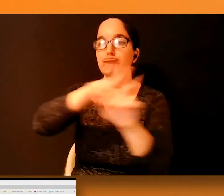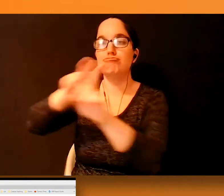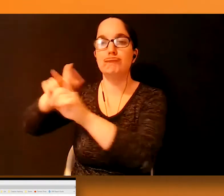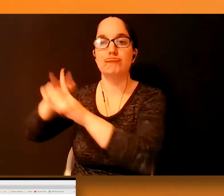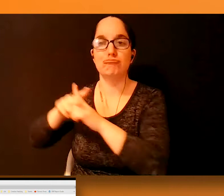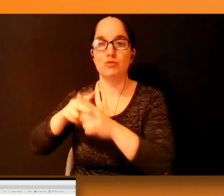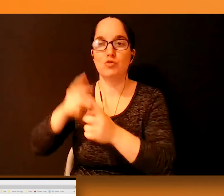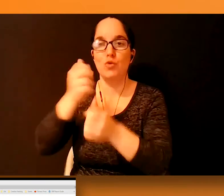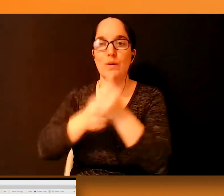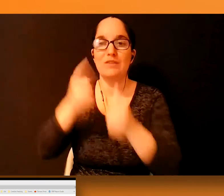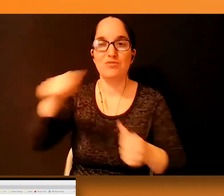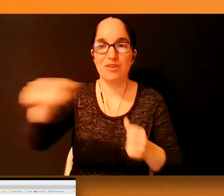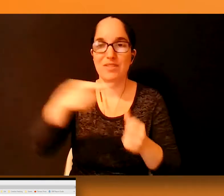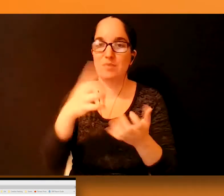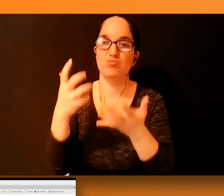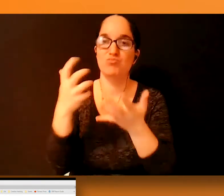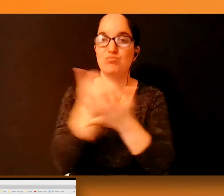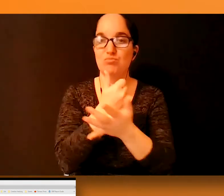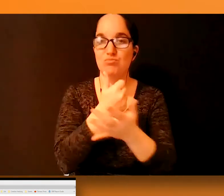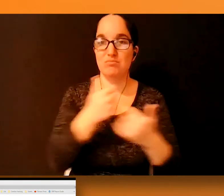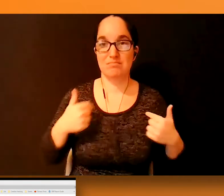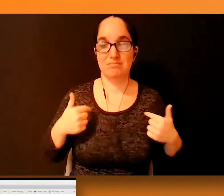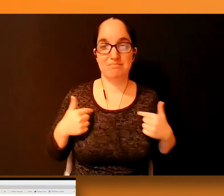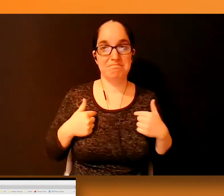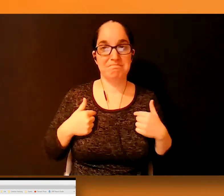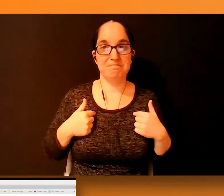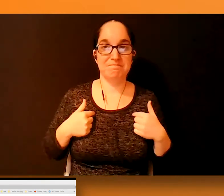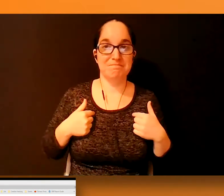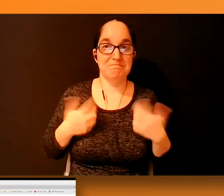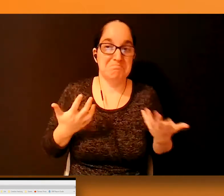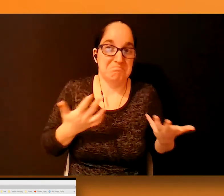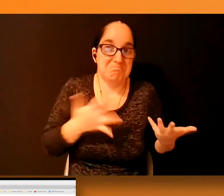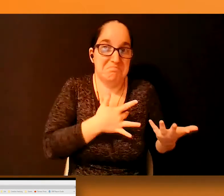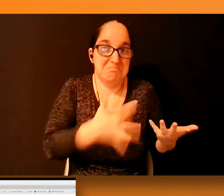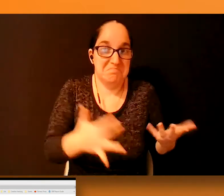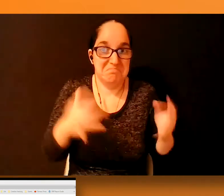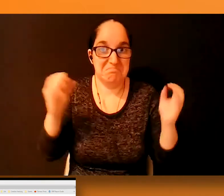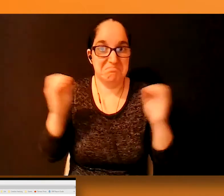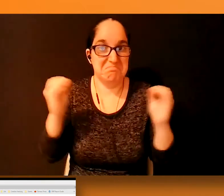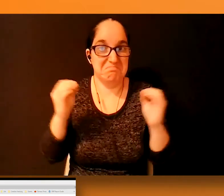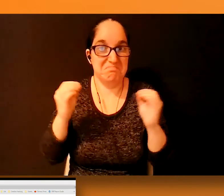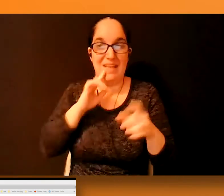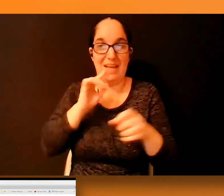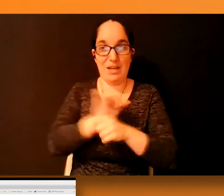You can assign readings to them and they can do the readings online. So, that's kind of just a nice feature. I haven't ever used it.